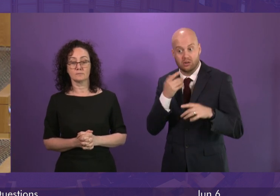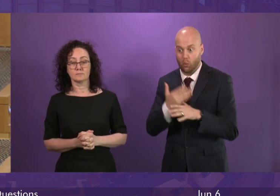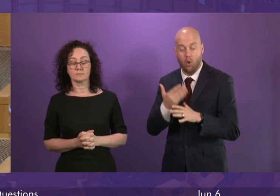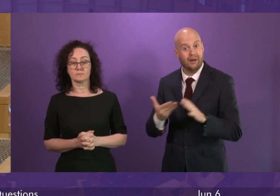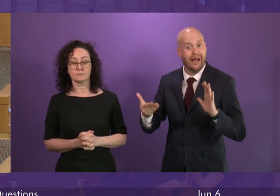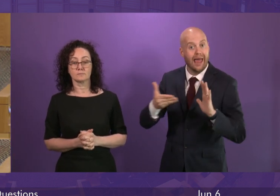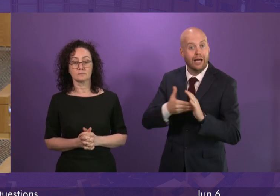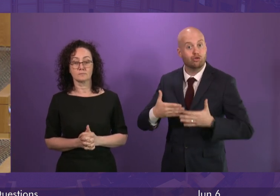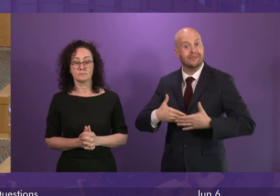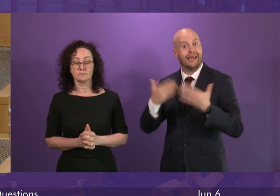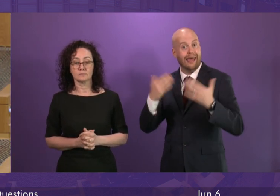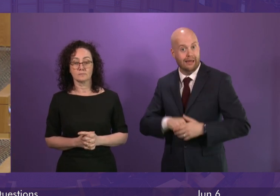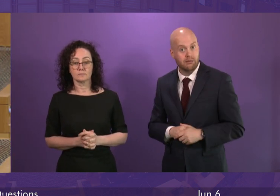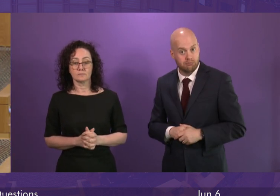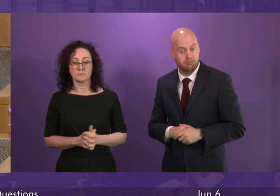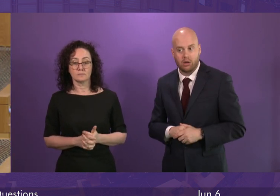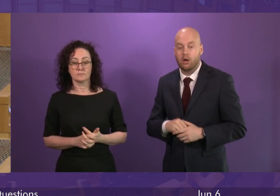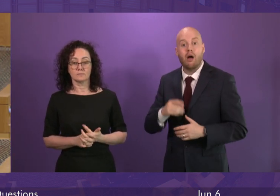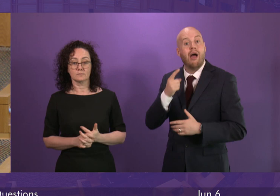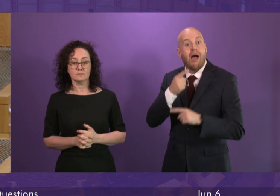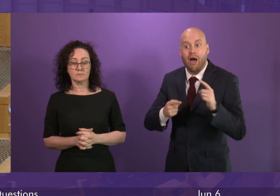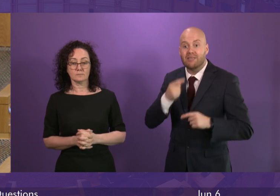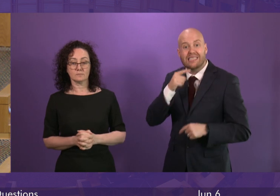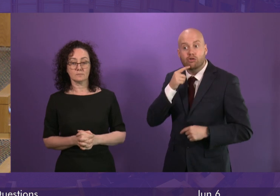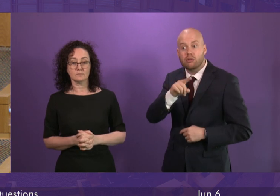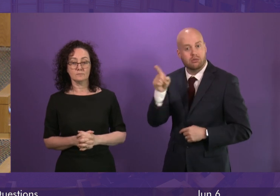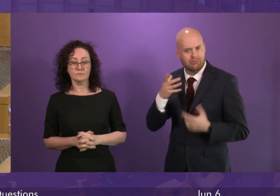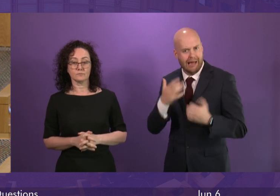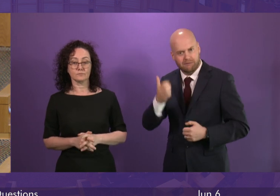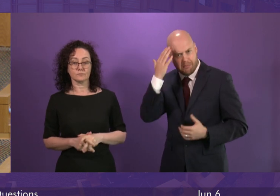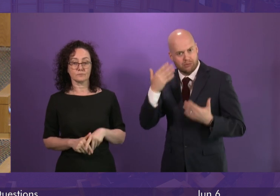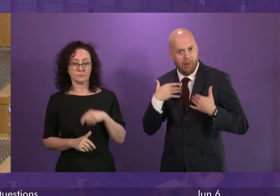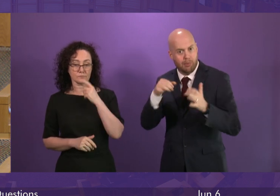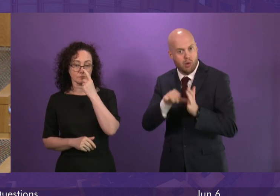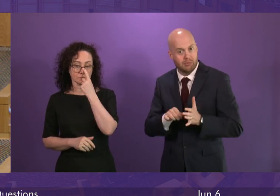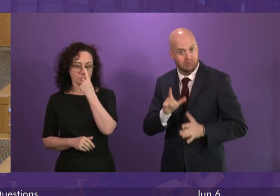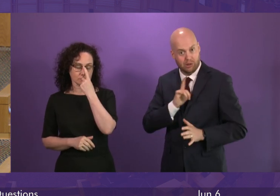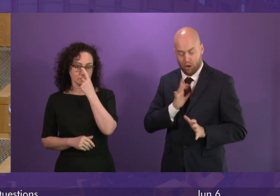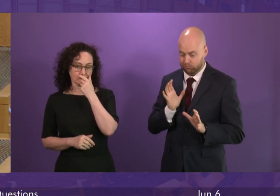experience mental health issues because of their job. John Swinney was brought in as